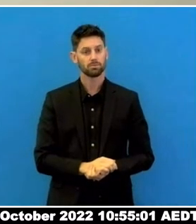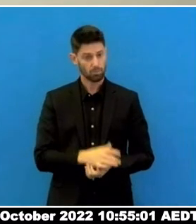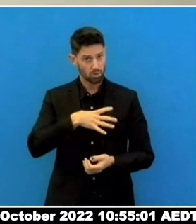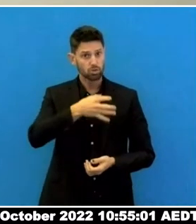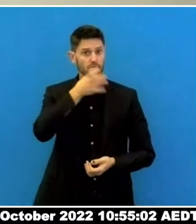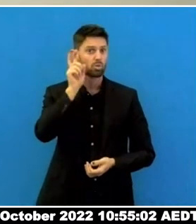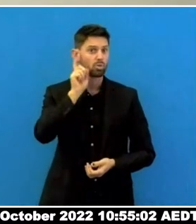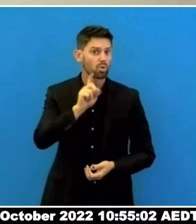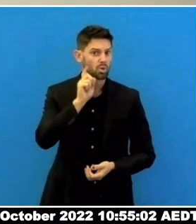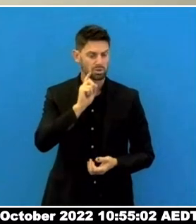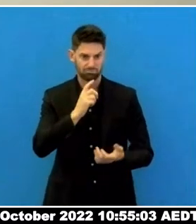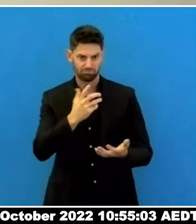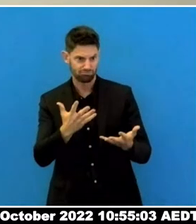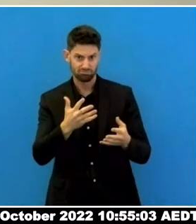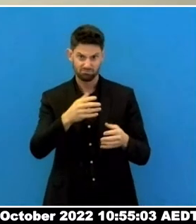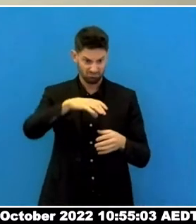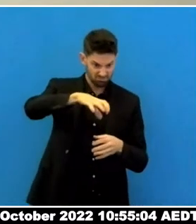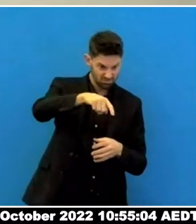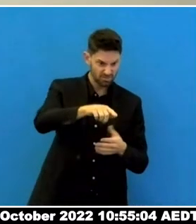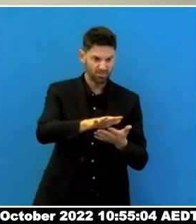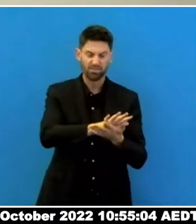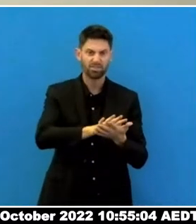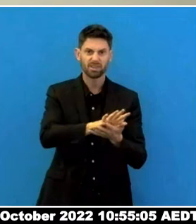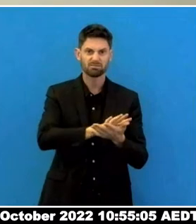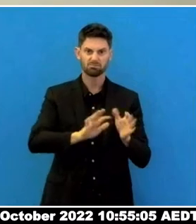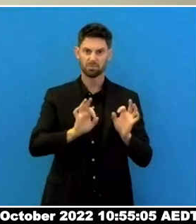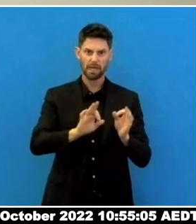we were provided water that had not been properly purified.